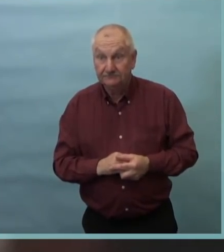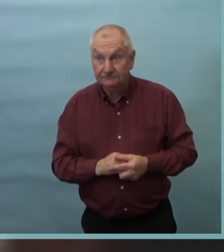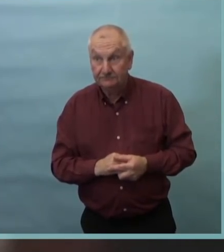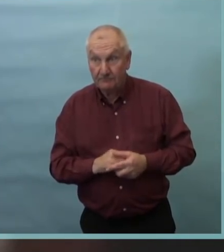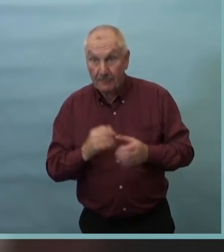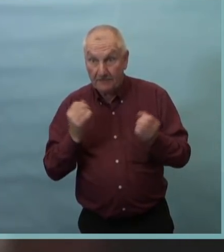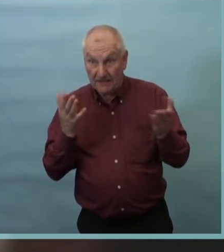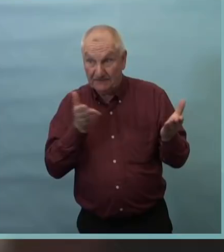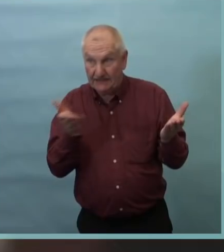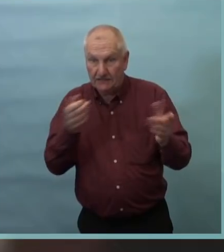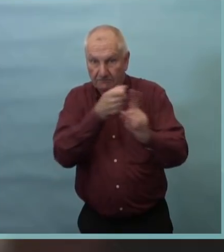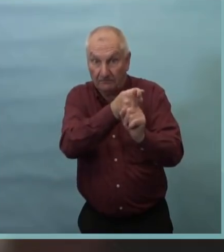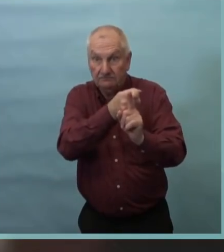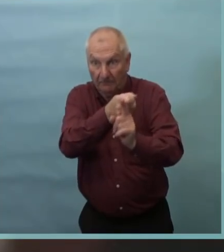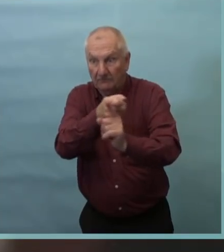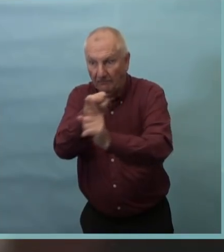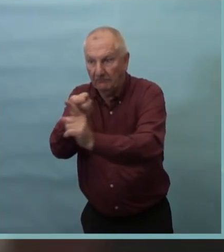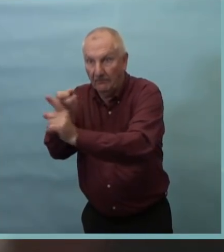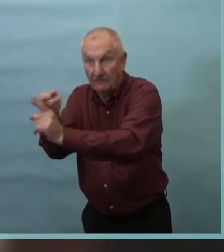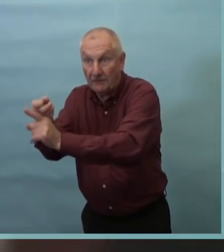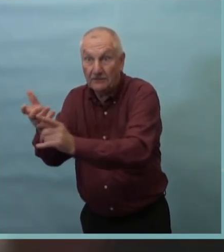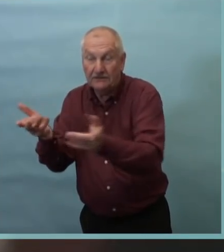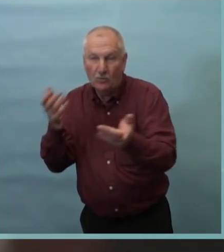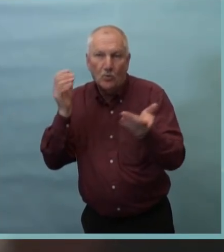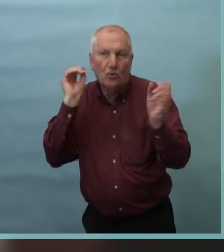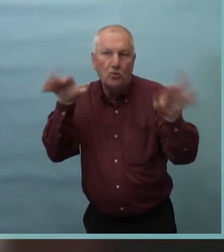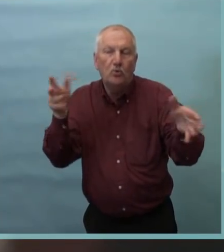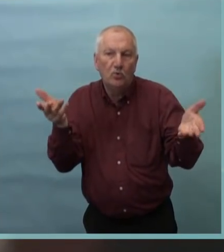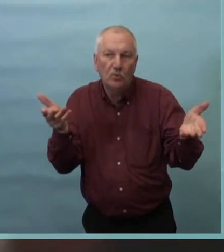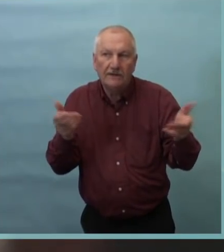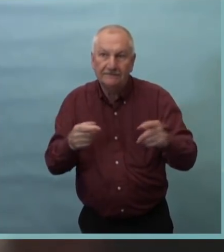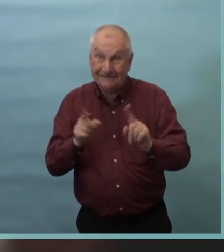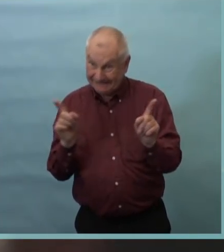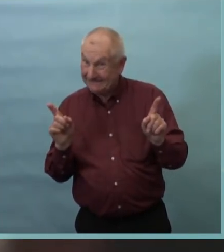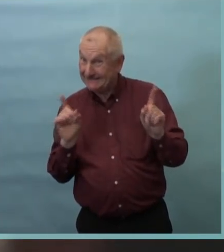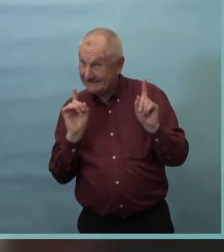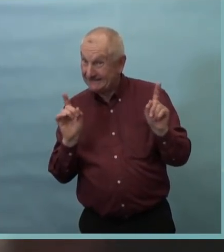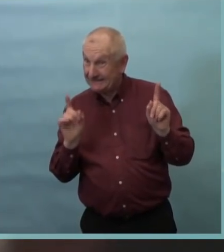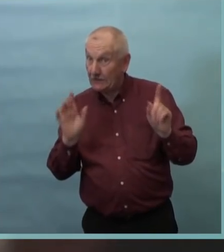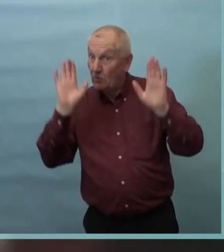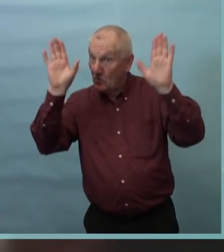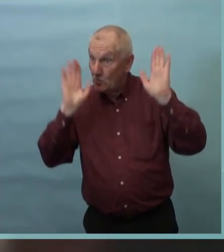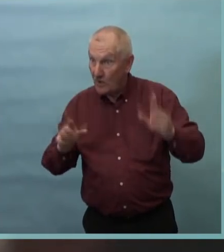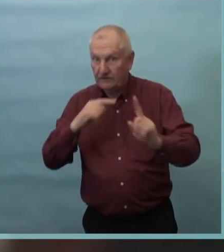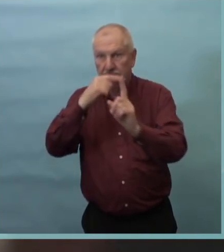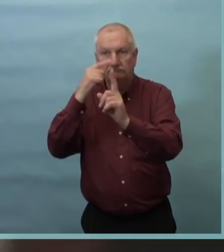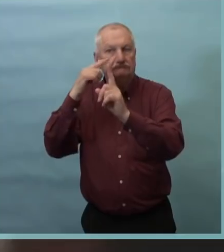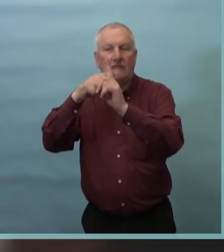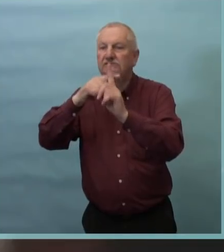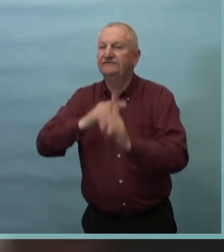of great things happening and we want to make sure that we we we leverage those